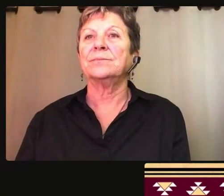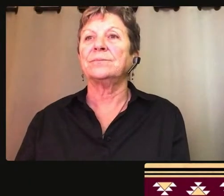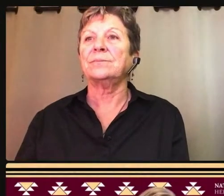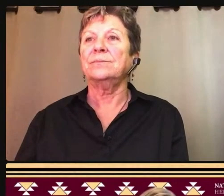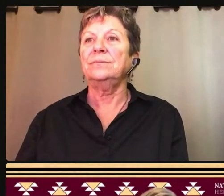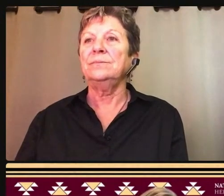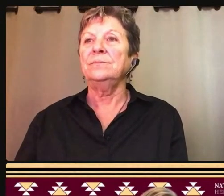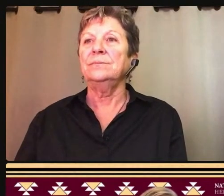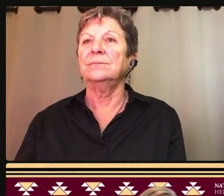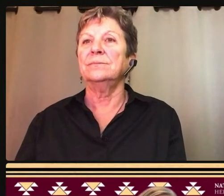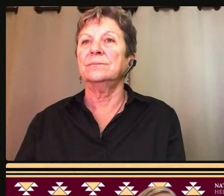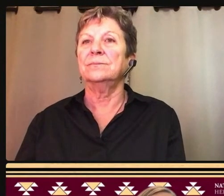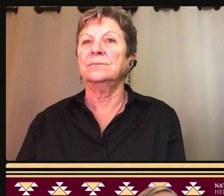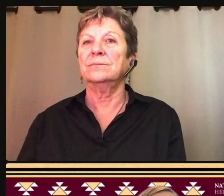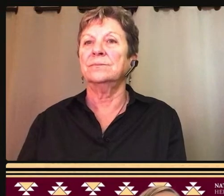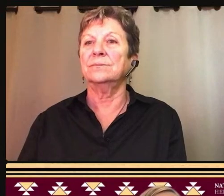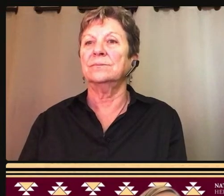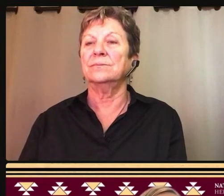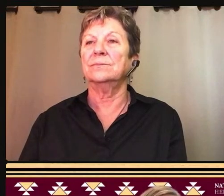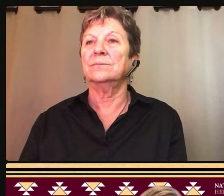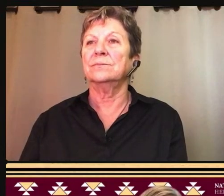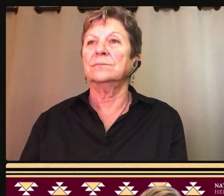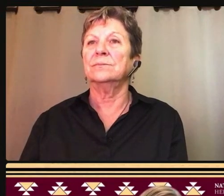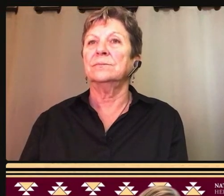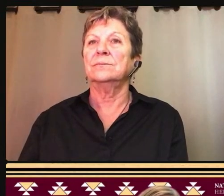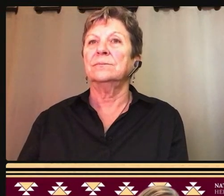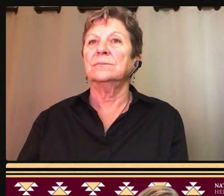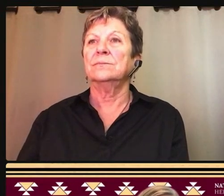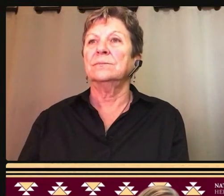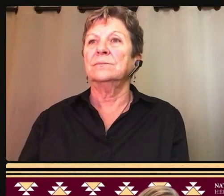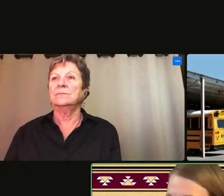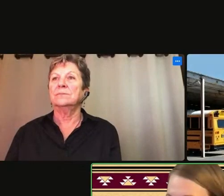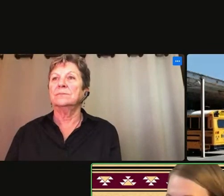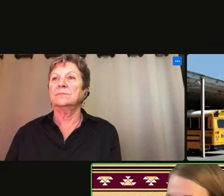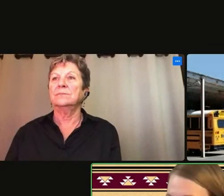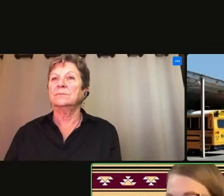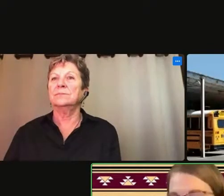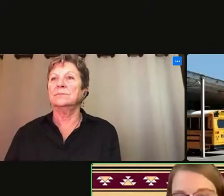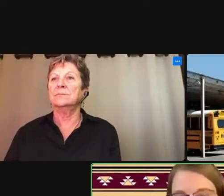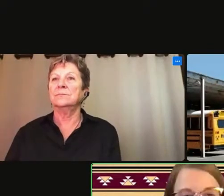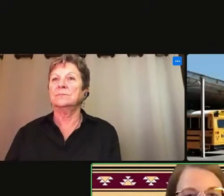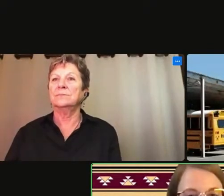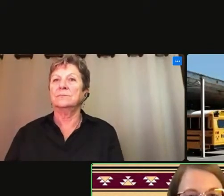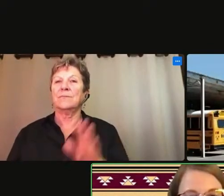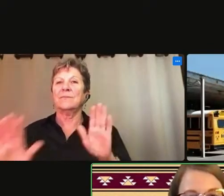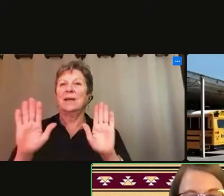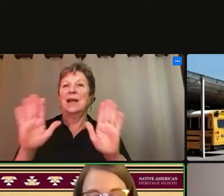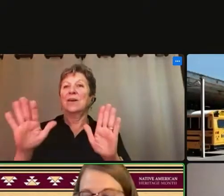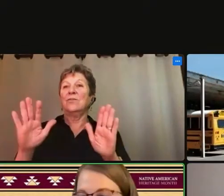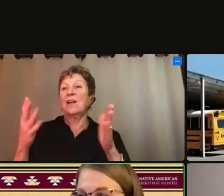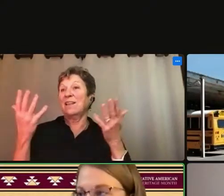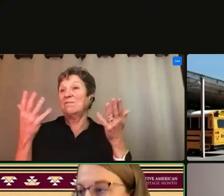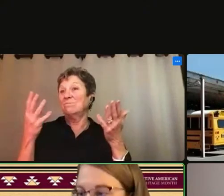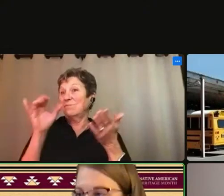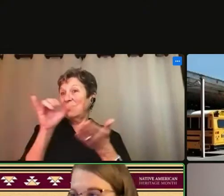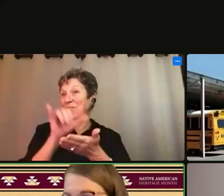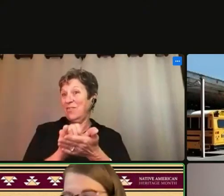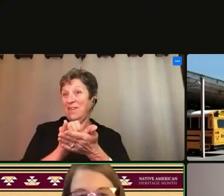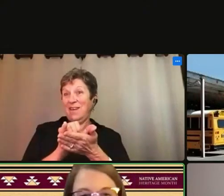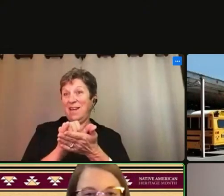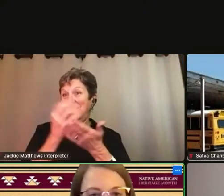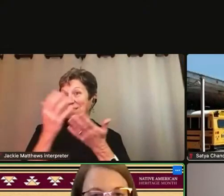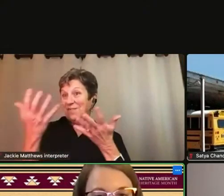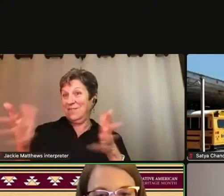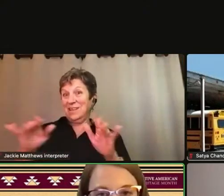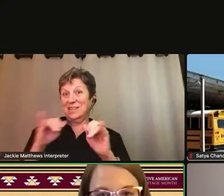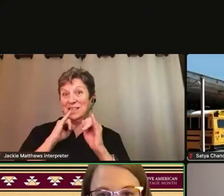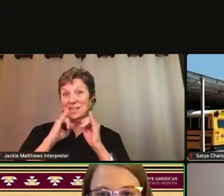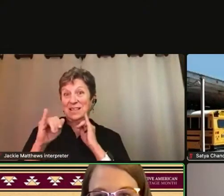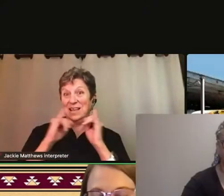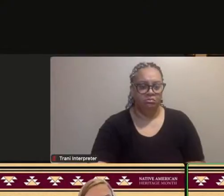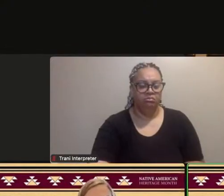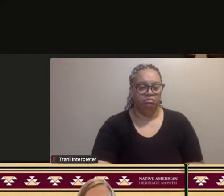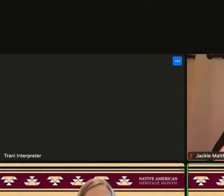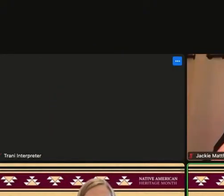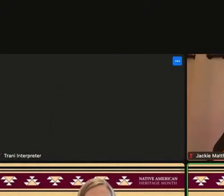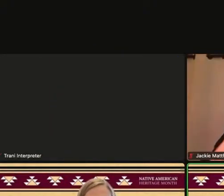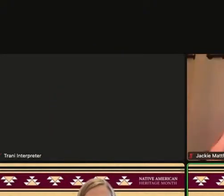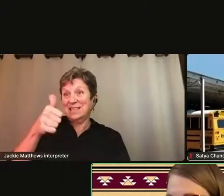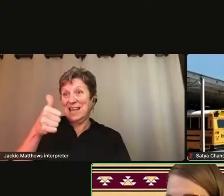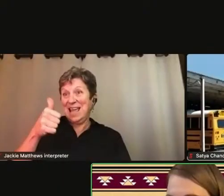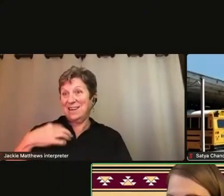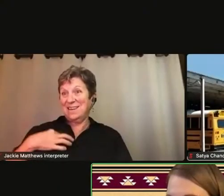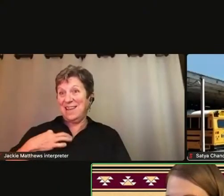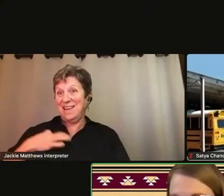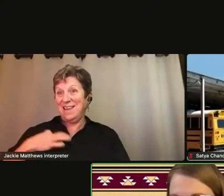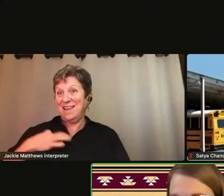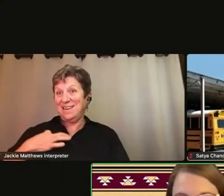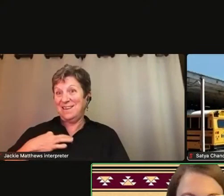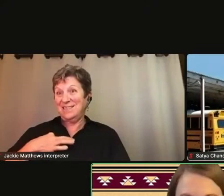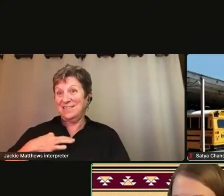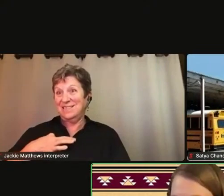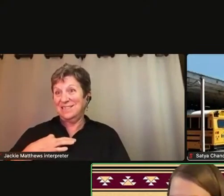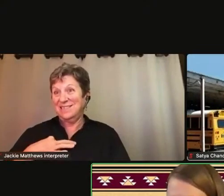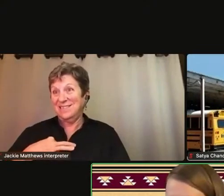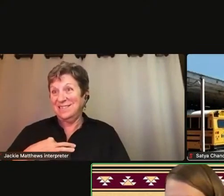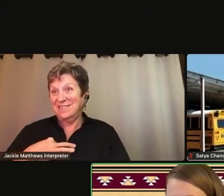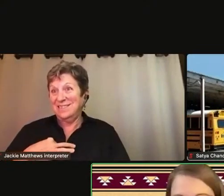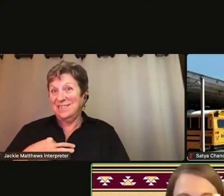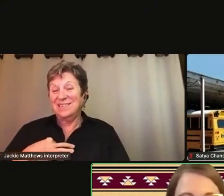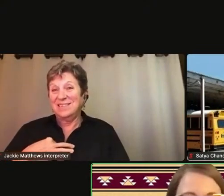THANK YOU FOR YOUR TIME.